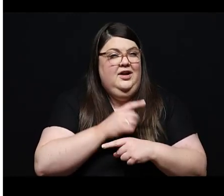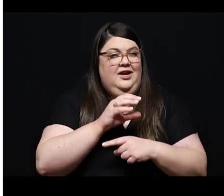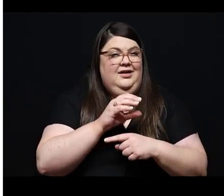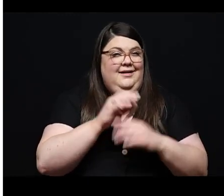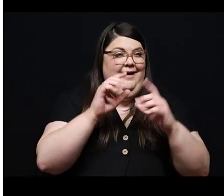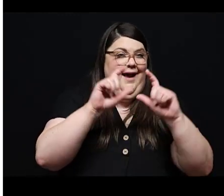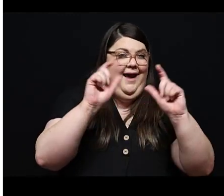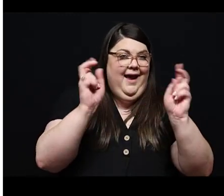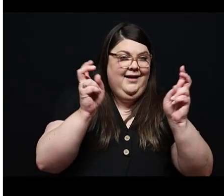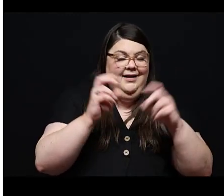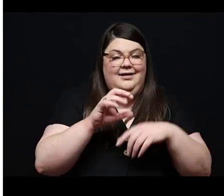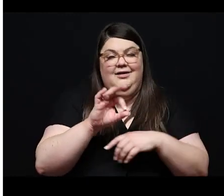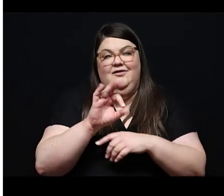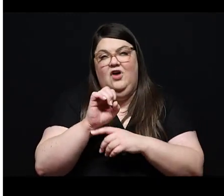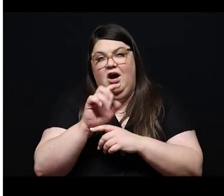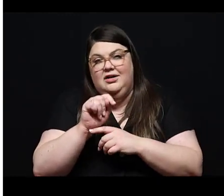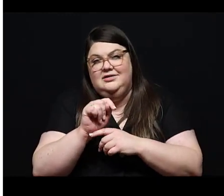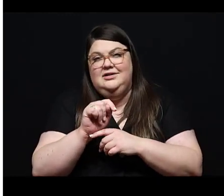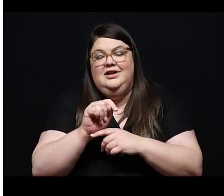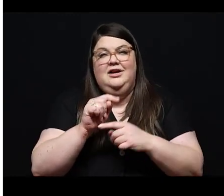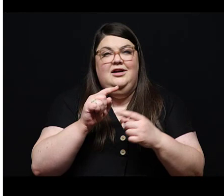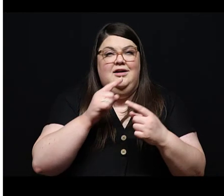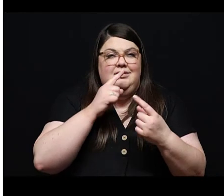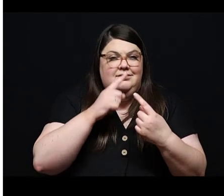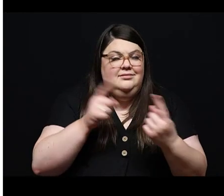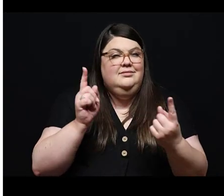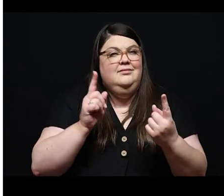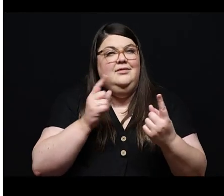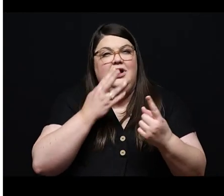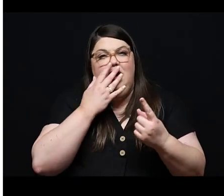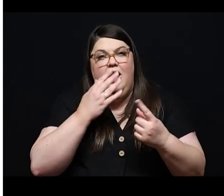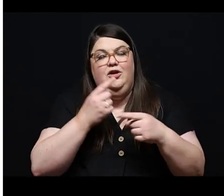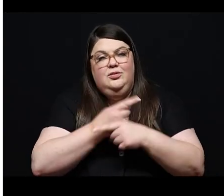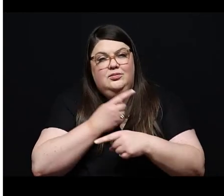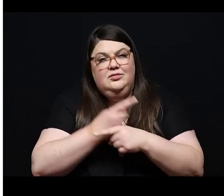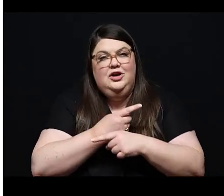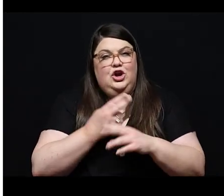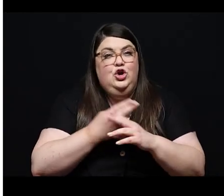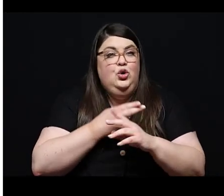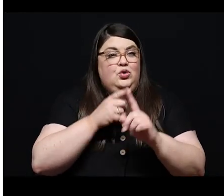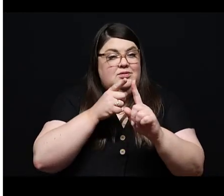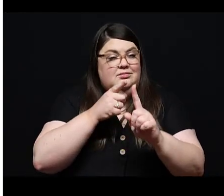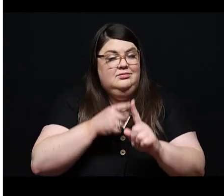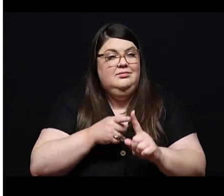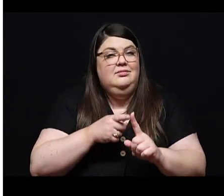use color properly, use built-in bullets and lists, make your tables accessible,